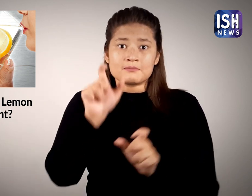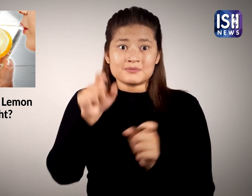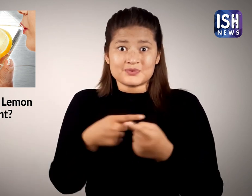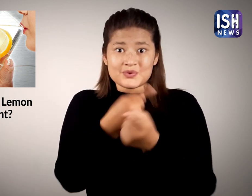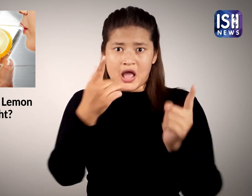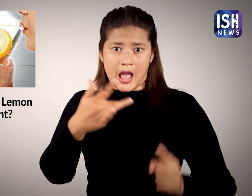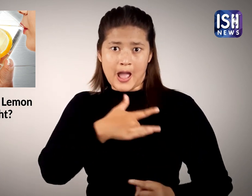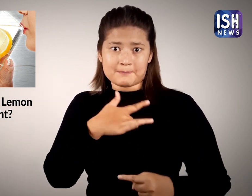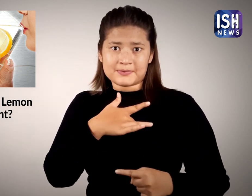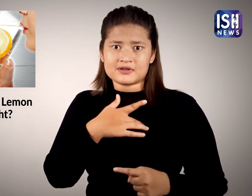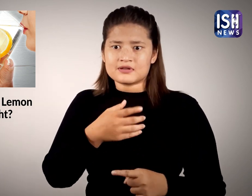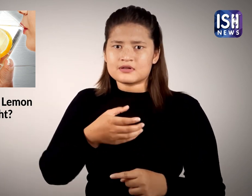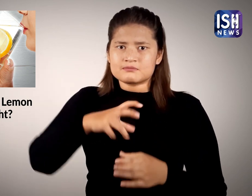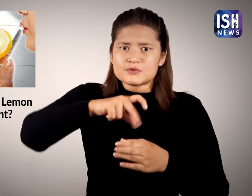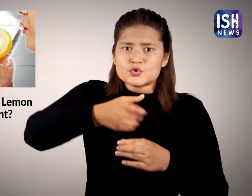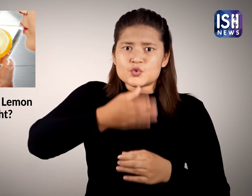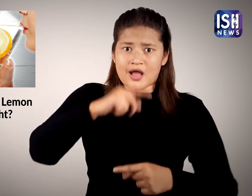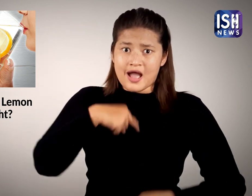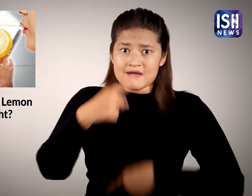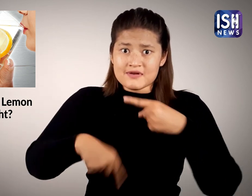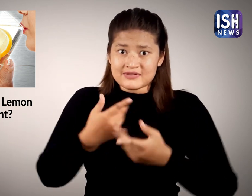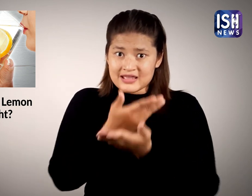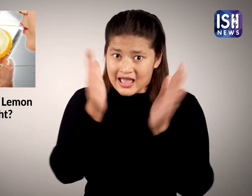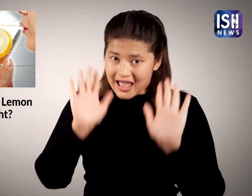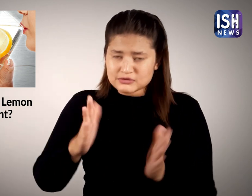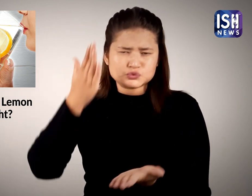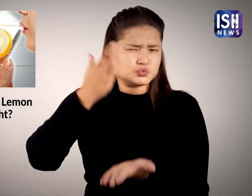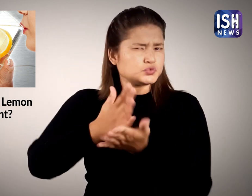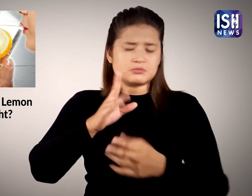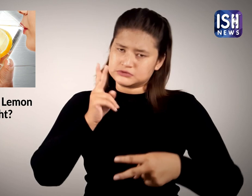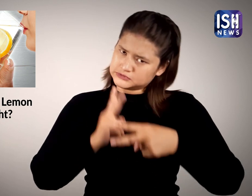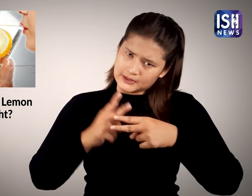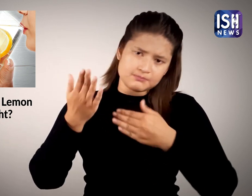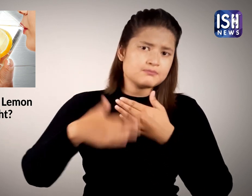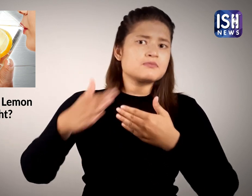Drinking lemon water is a good habit. One must not stop it.